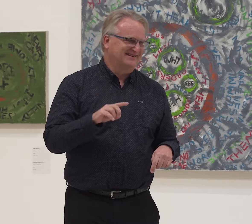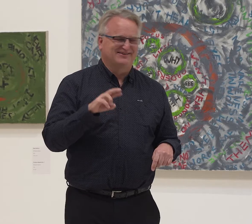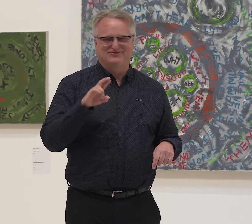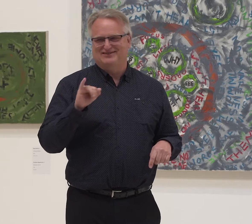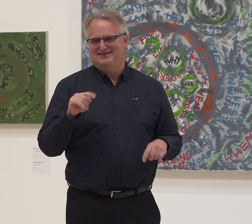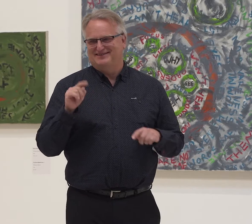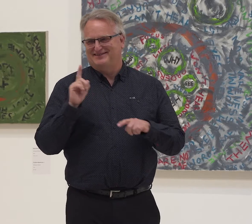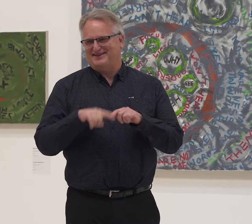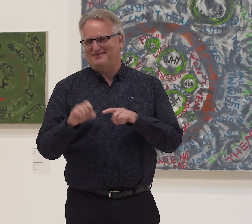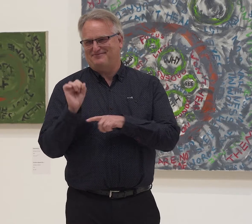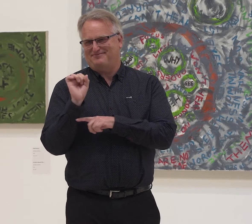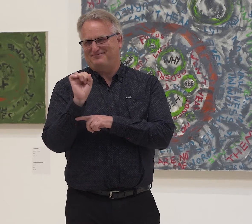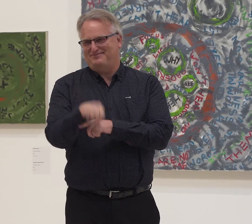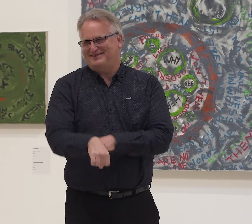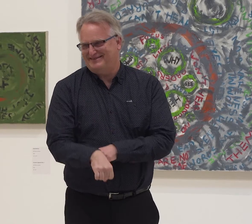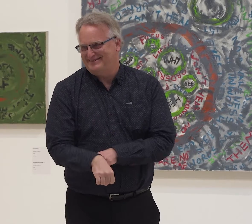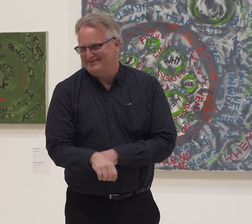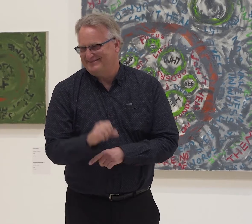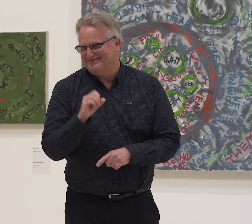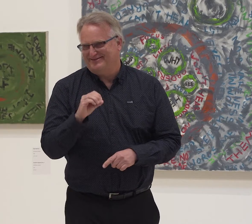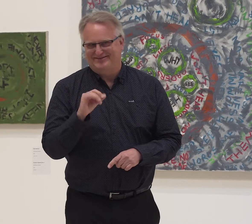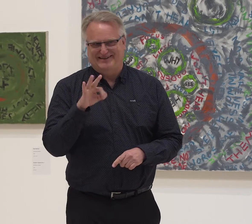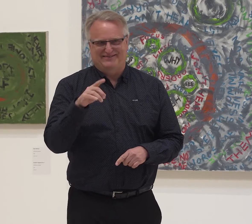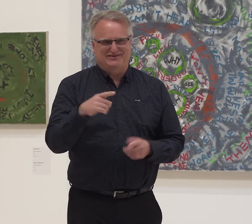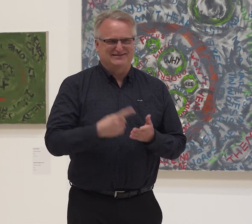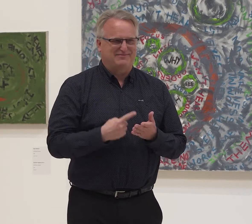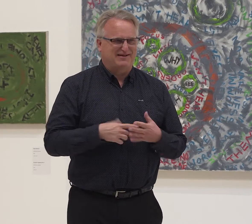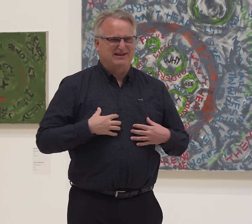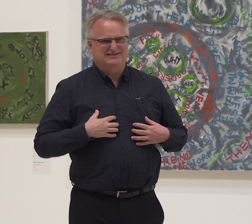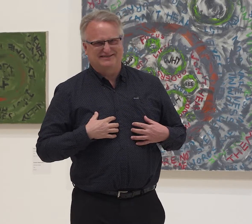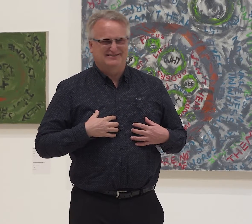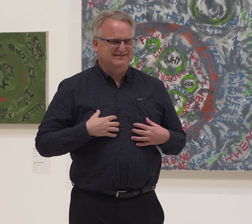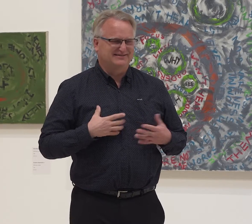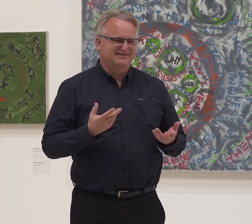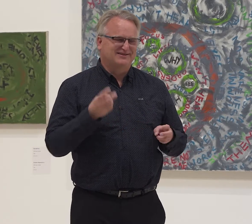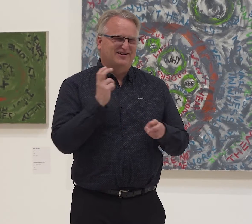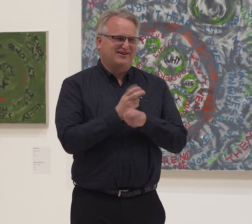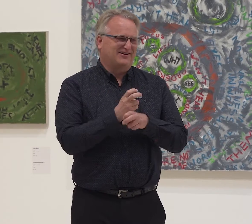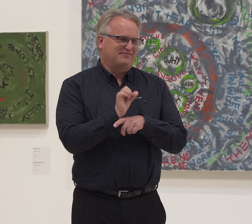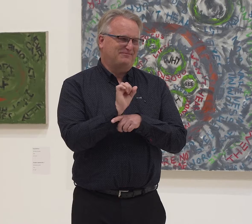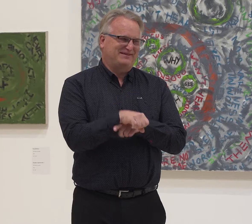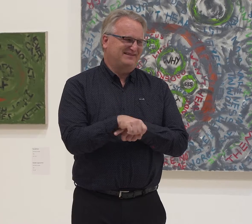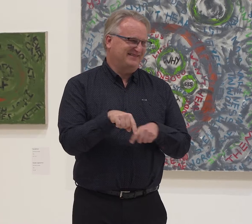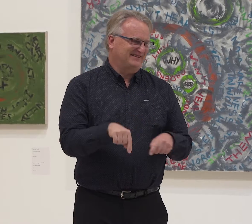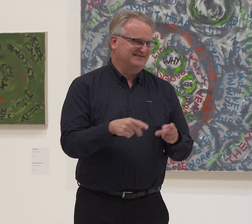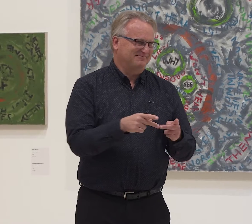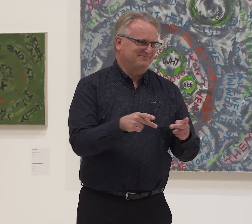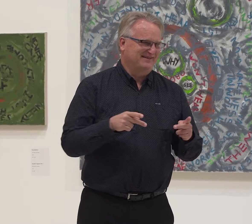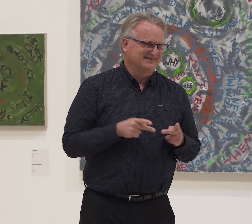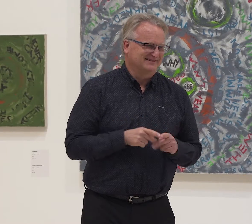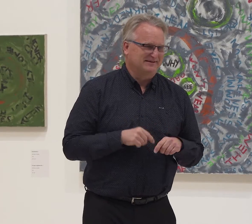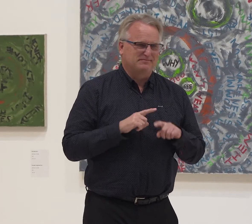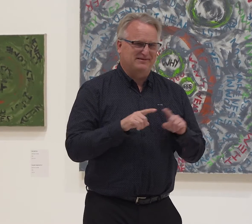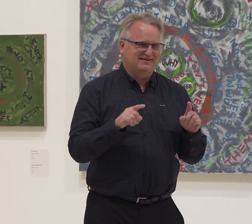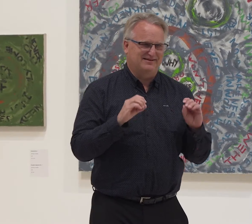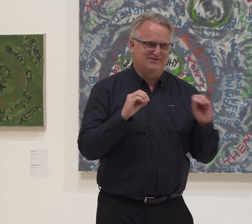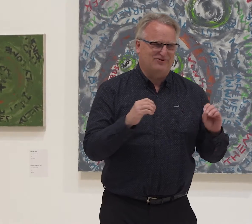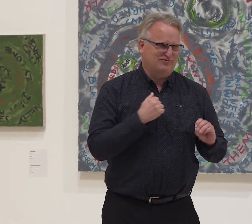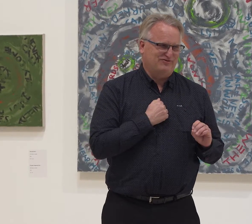NTID, RIT. Nothing beats it. I know sometimes you can complain about what's happening, but this is a great place.